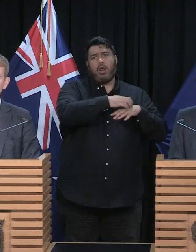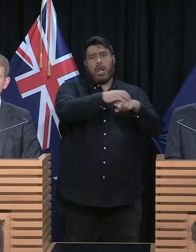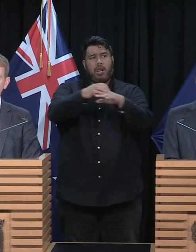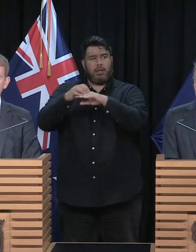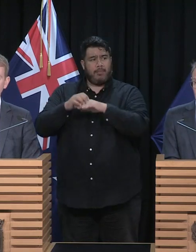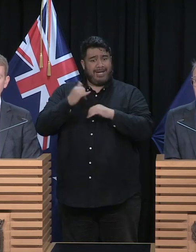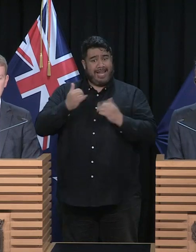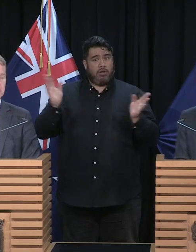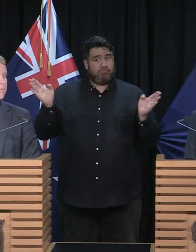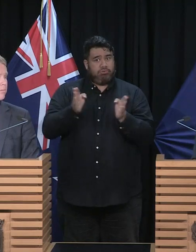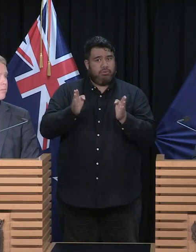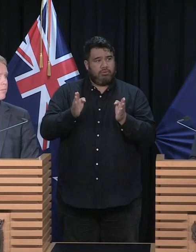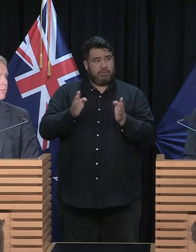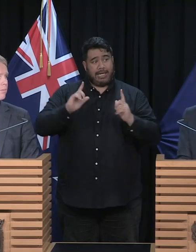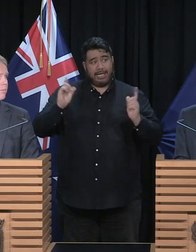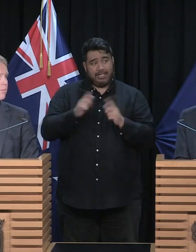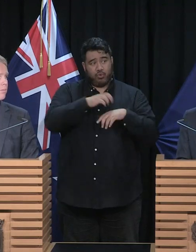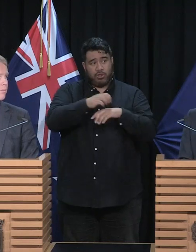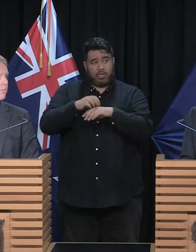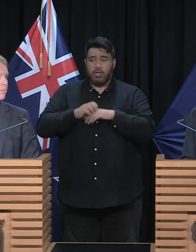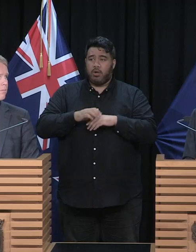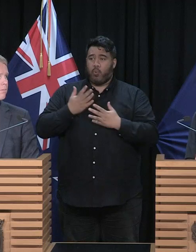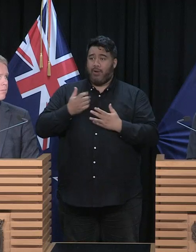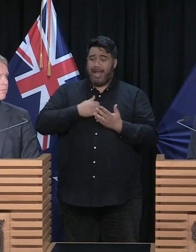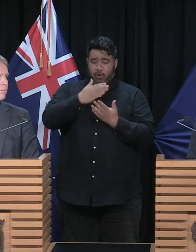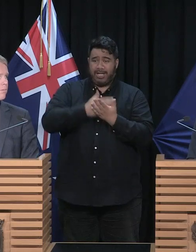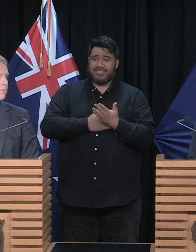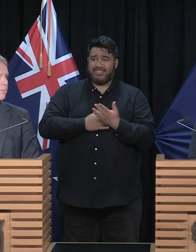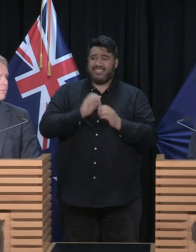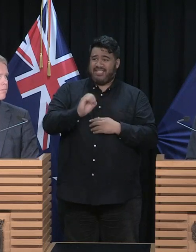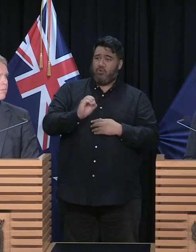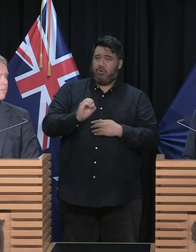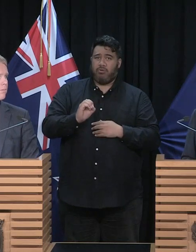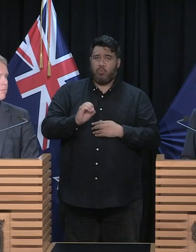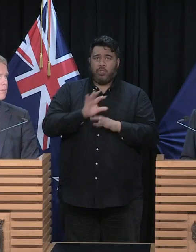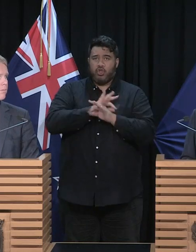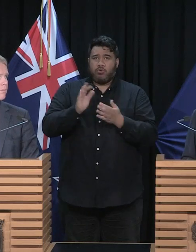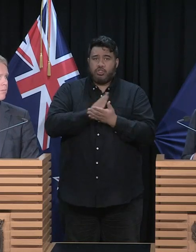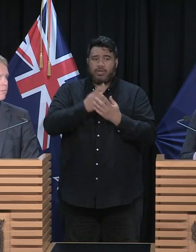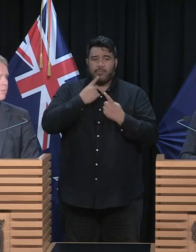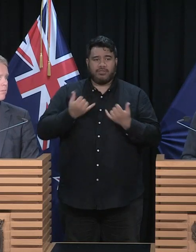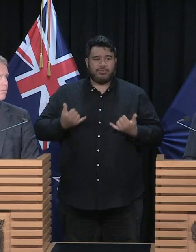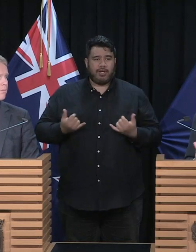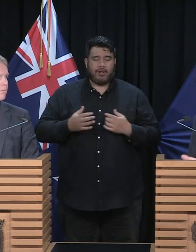distribution list be narrowed? Had it been narrowed? Has it been narrowed now? The